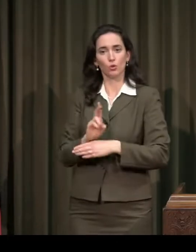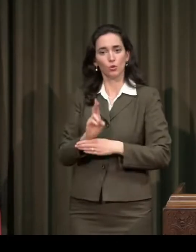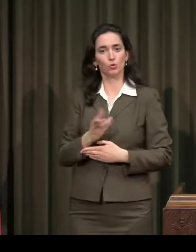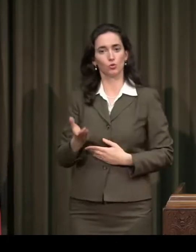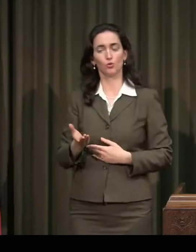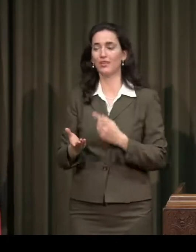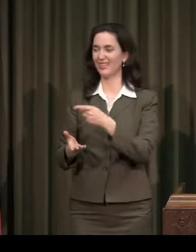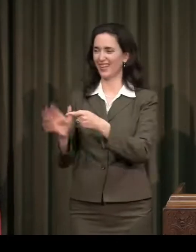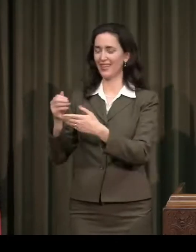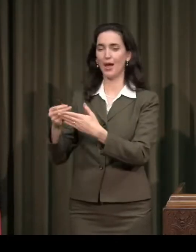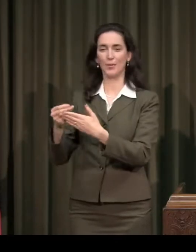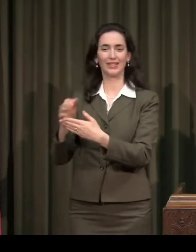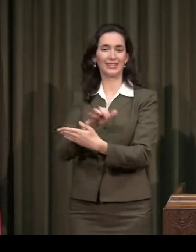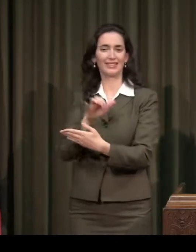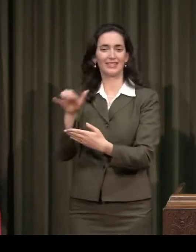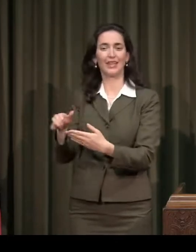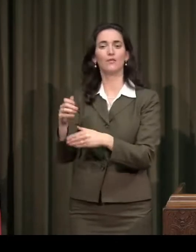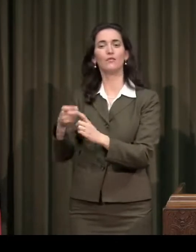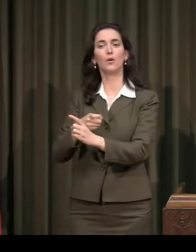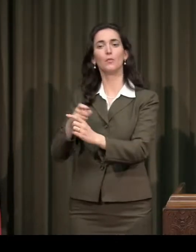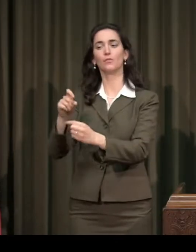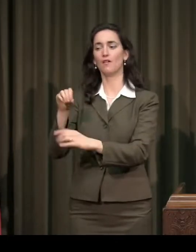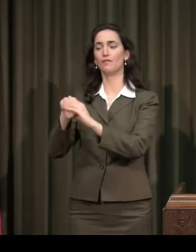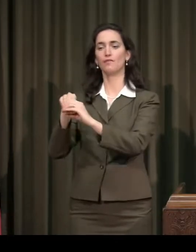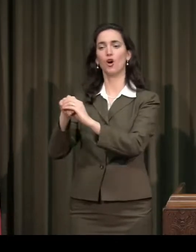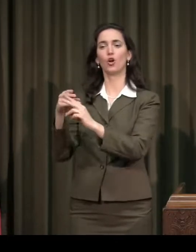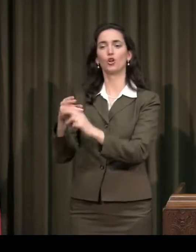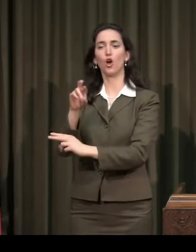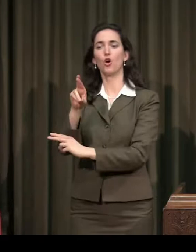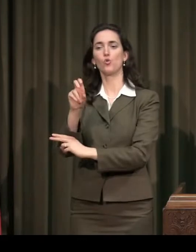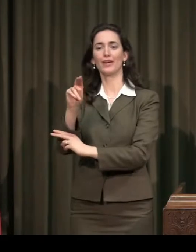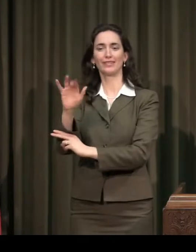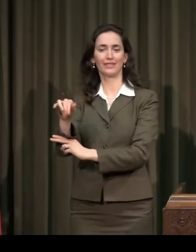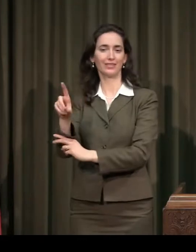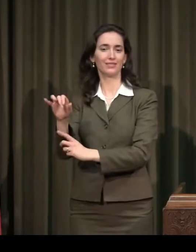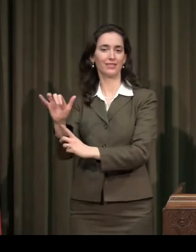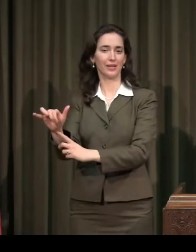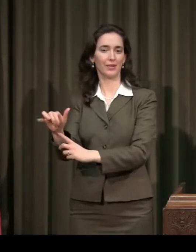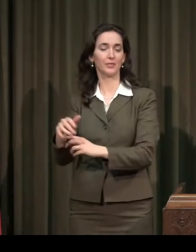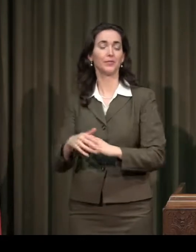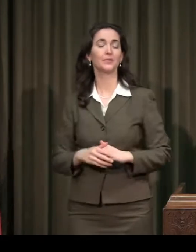day I guess the most disappointing part of